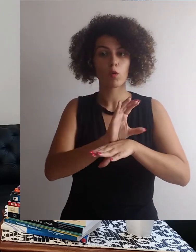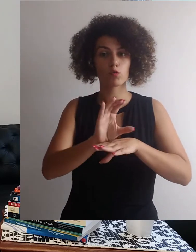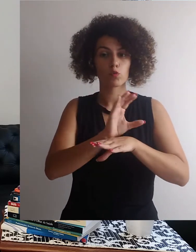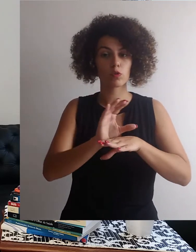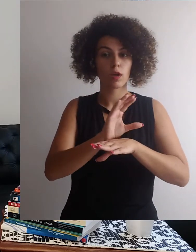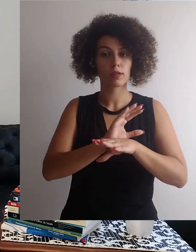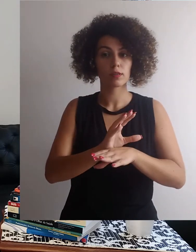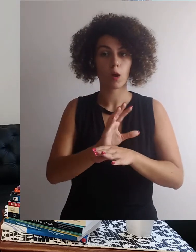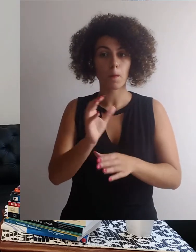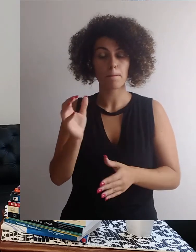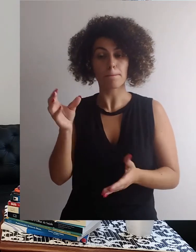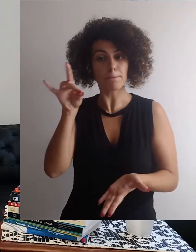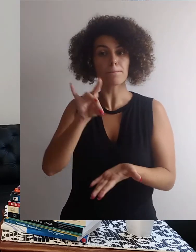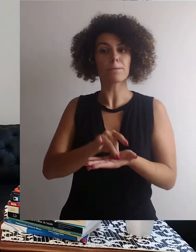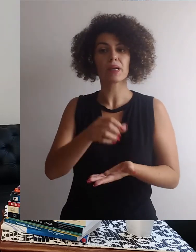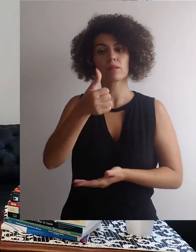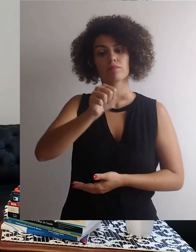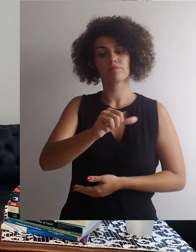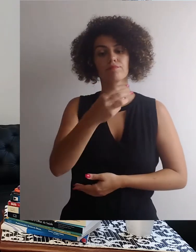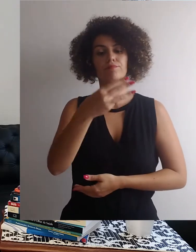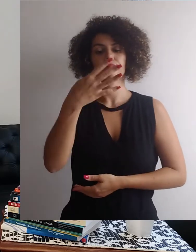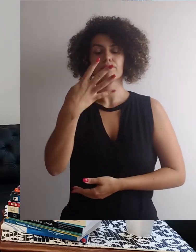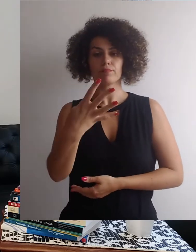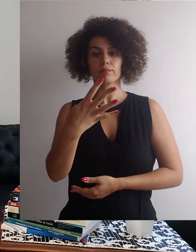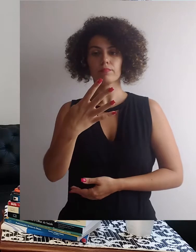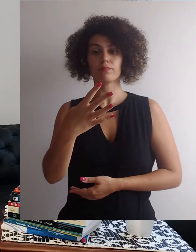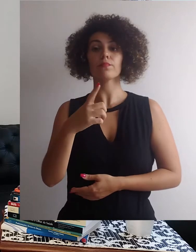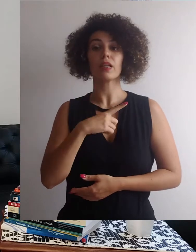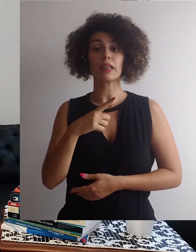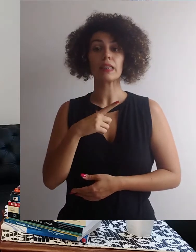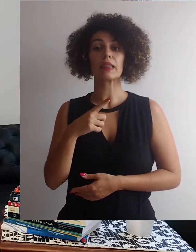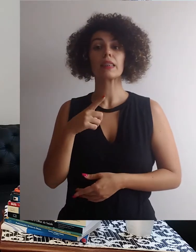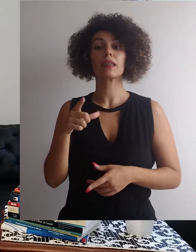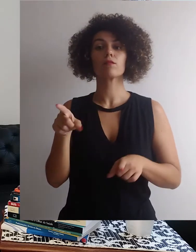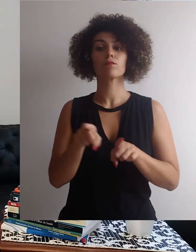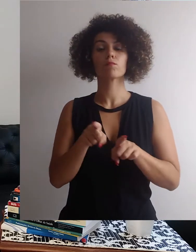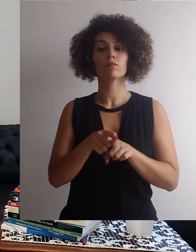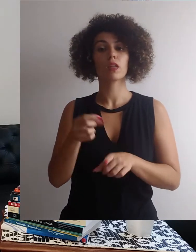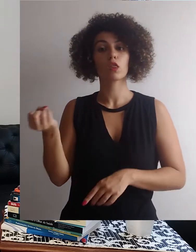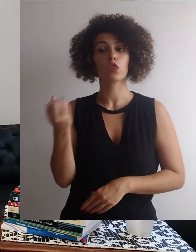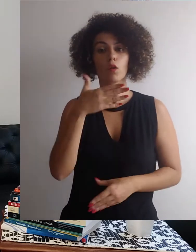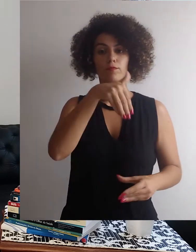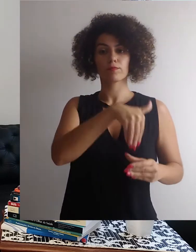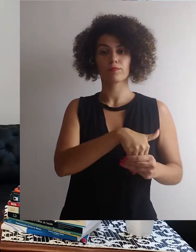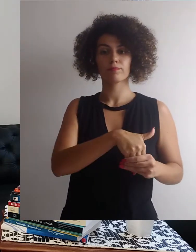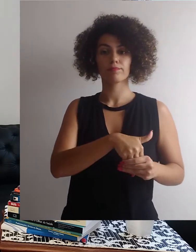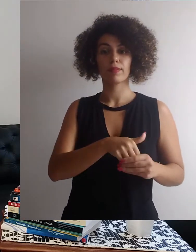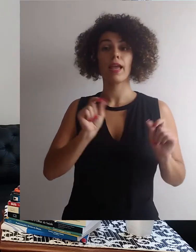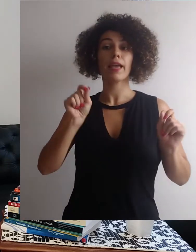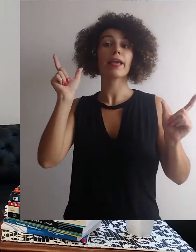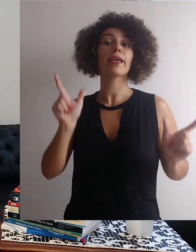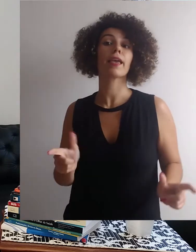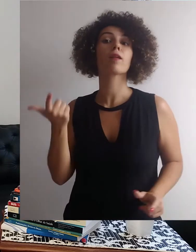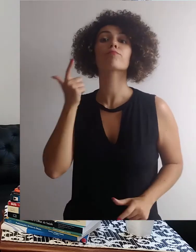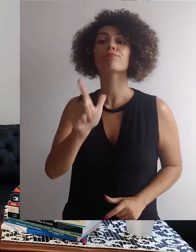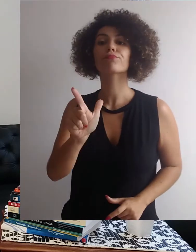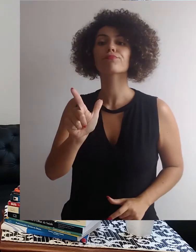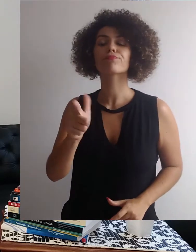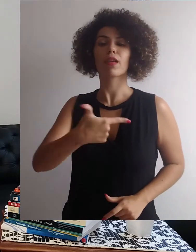and in 34 enacted a new constitution. There were also presidential elections where Getúlio,